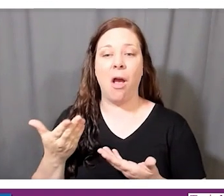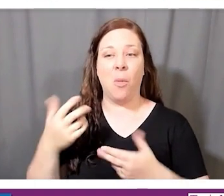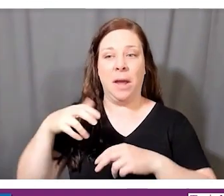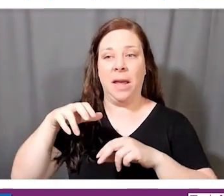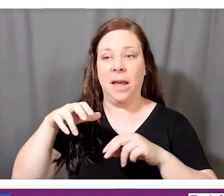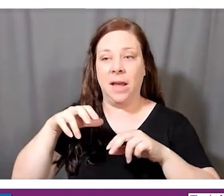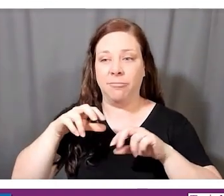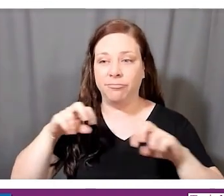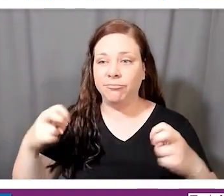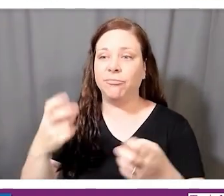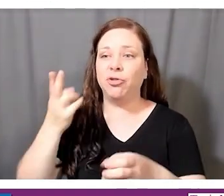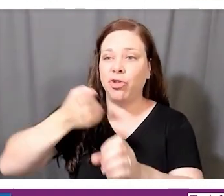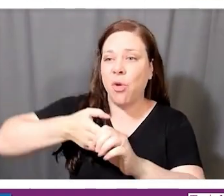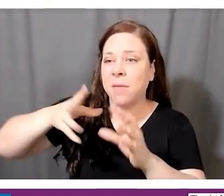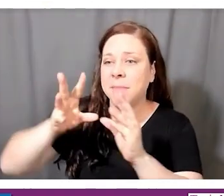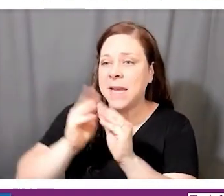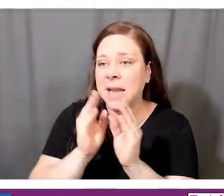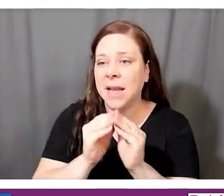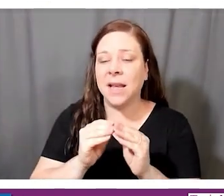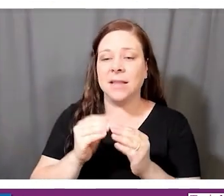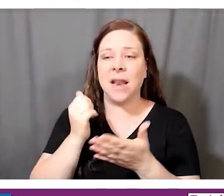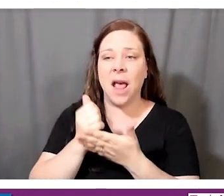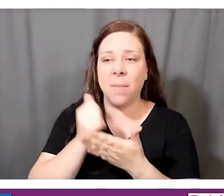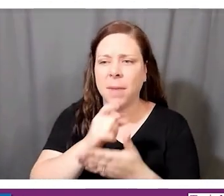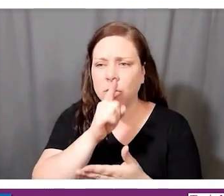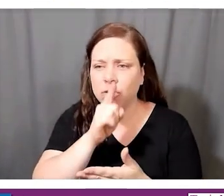make sure that they're keeping accessibility first of mind.